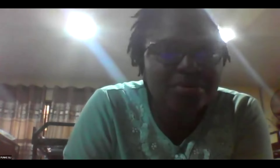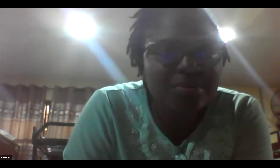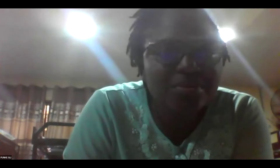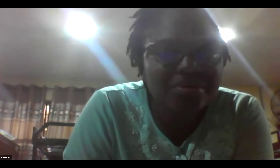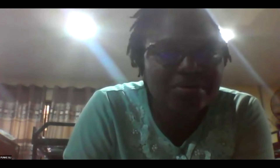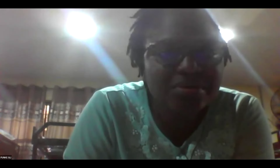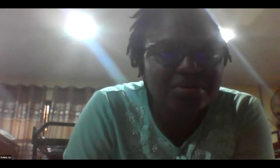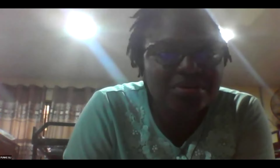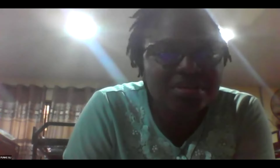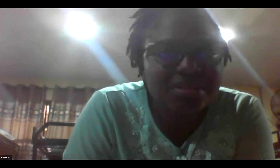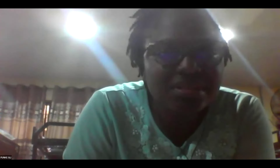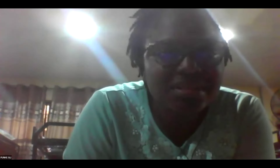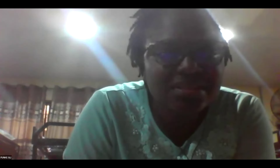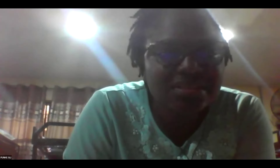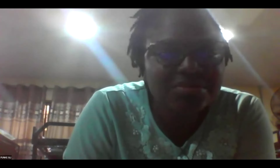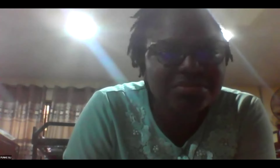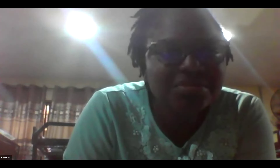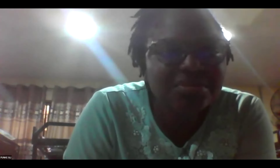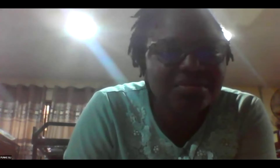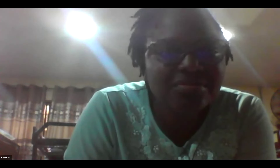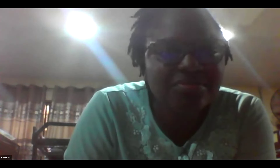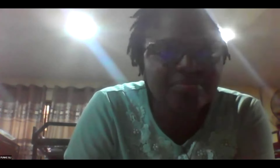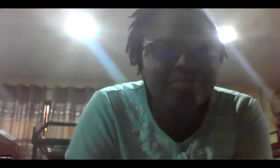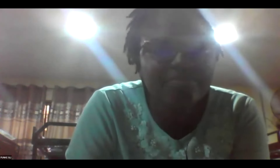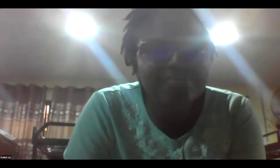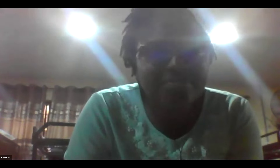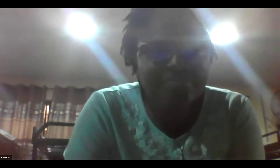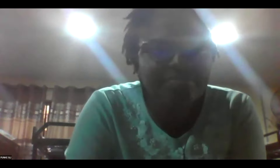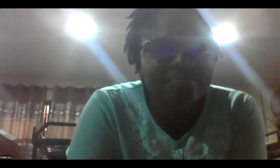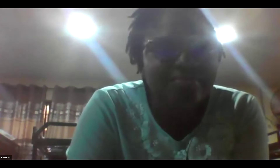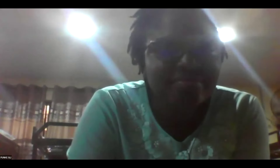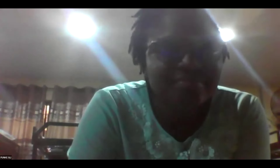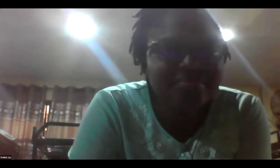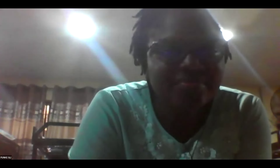the major one that will be seen because it's only have video that is currently on.